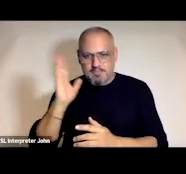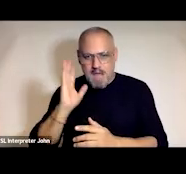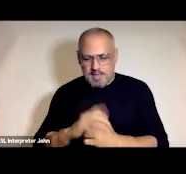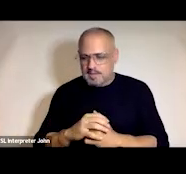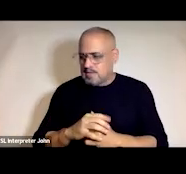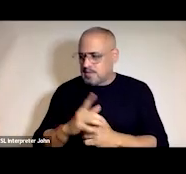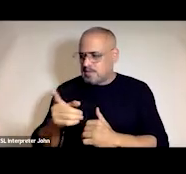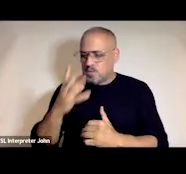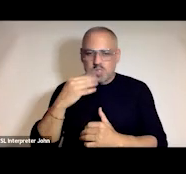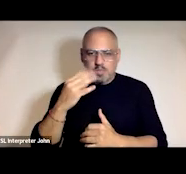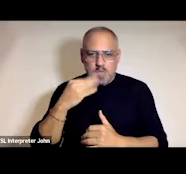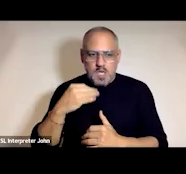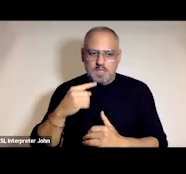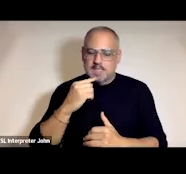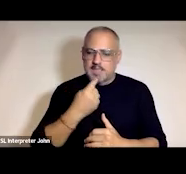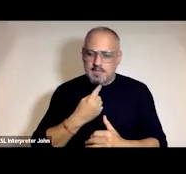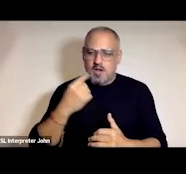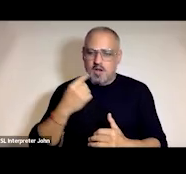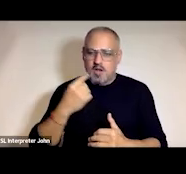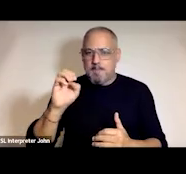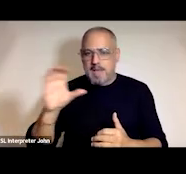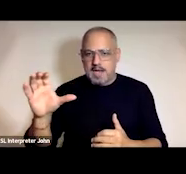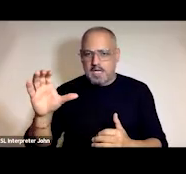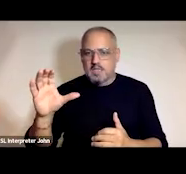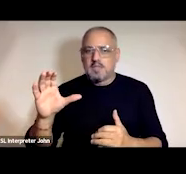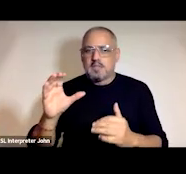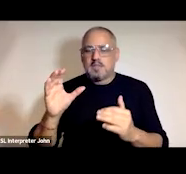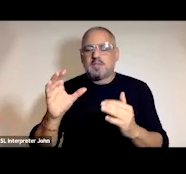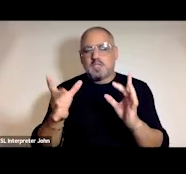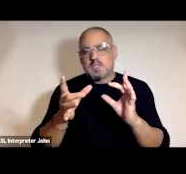she was experiencing severe manic symptoms associated with her bipolar disorder